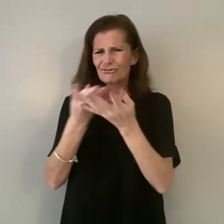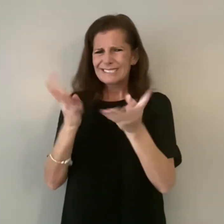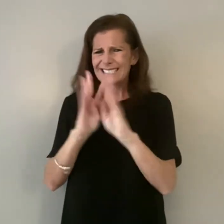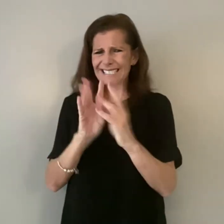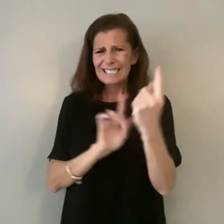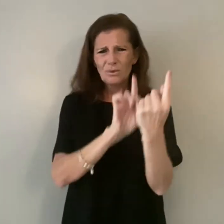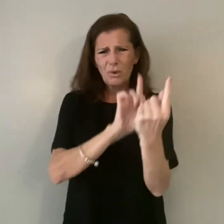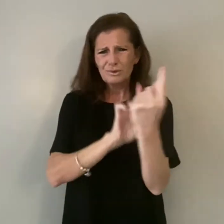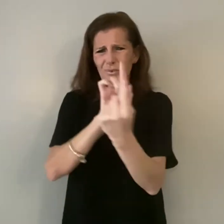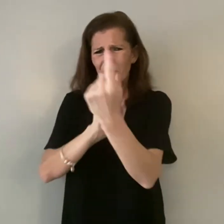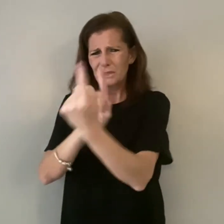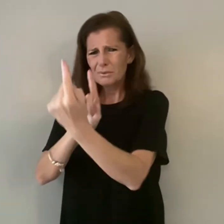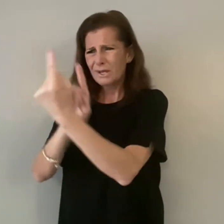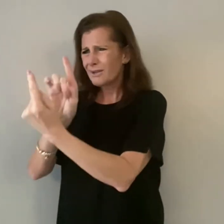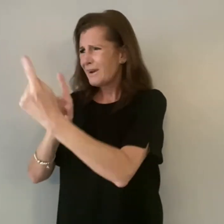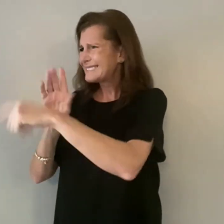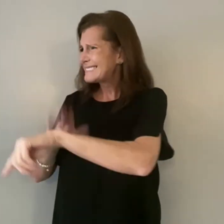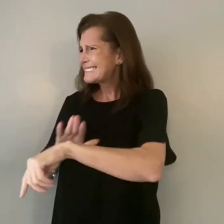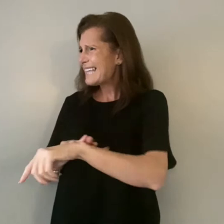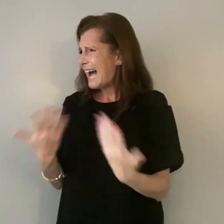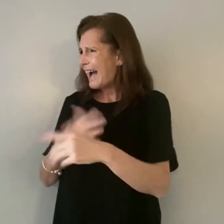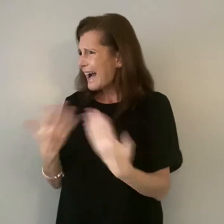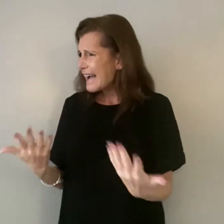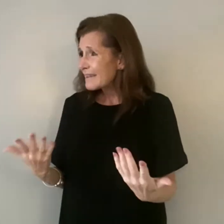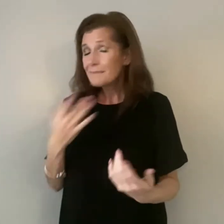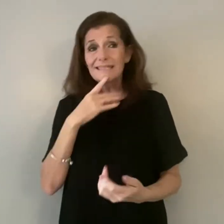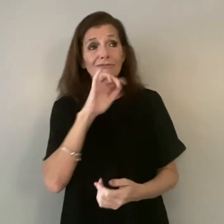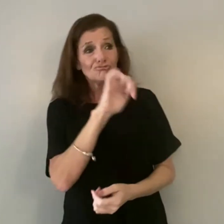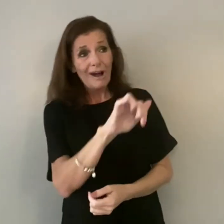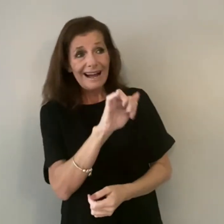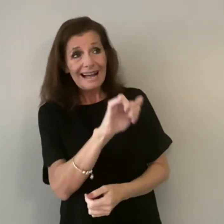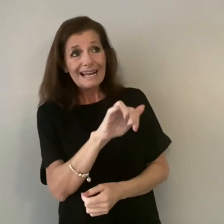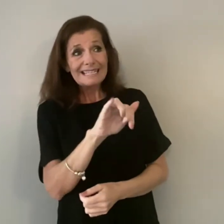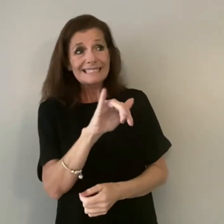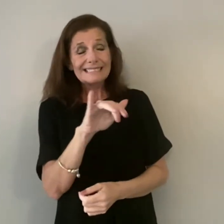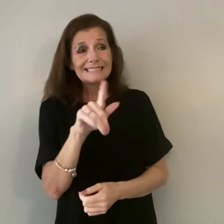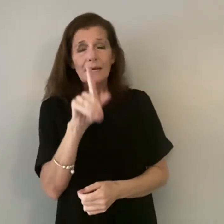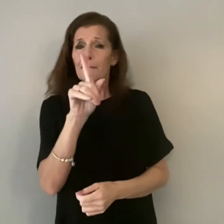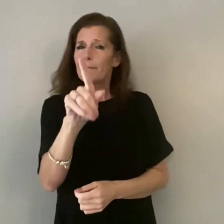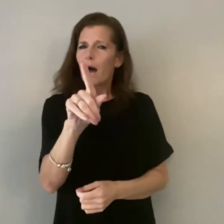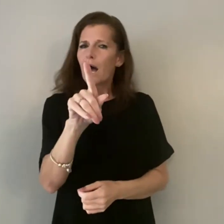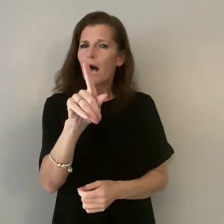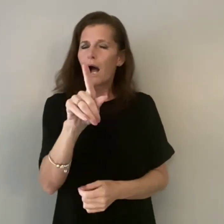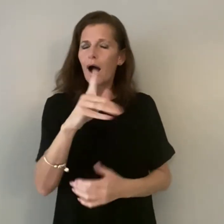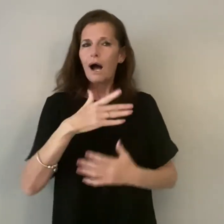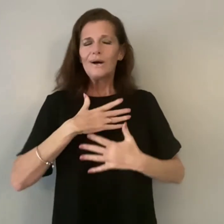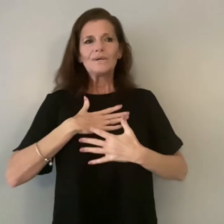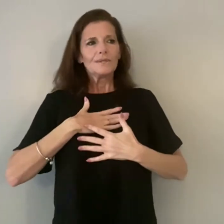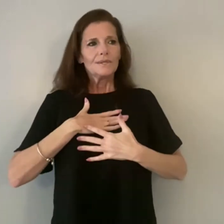that can become quite time consuming. And I would say it's yes, perhaps, but it's deeply inspiring.